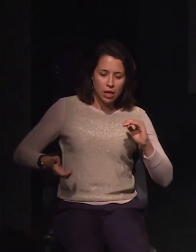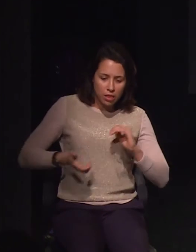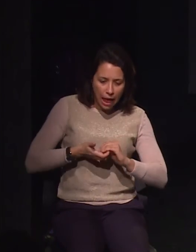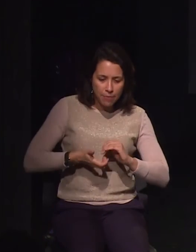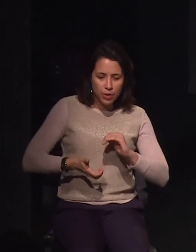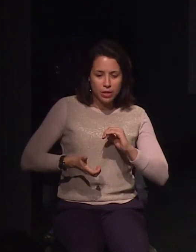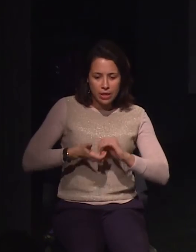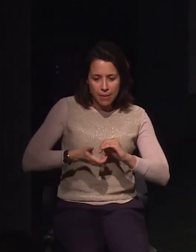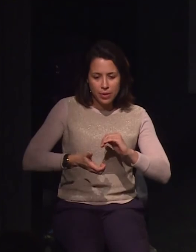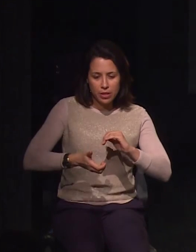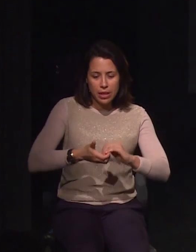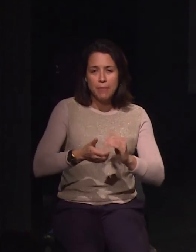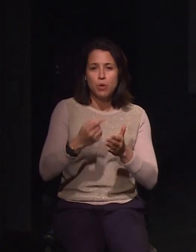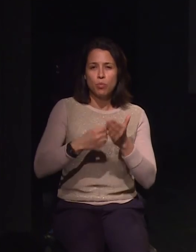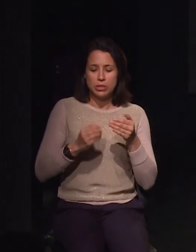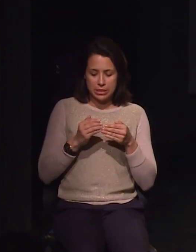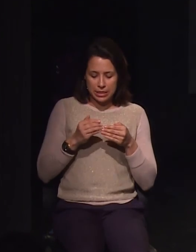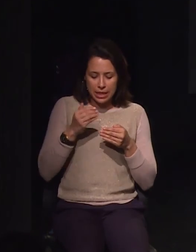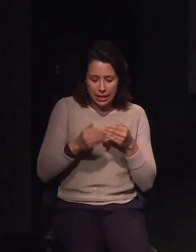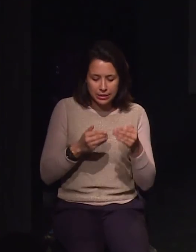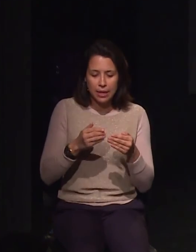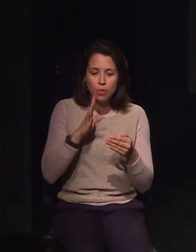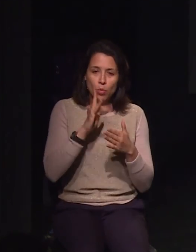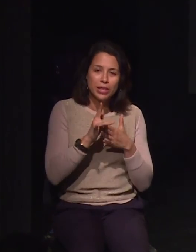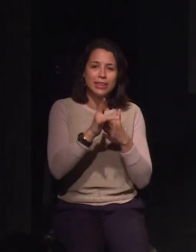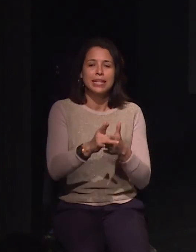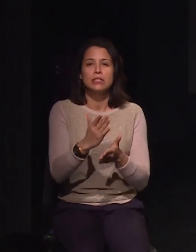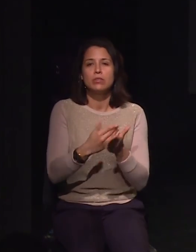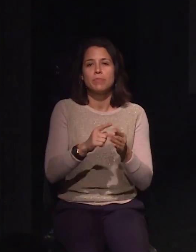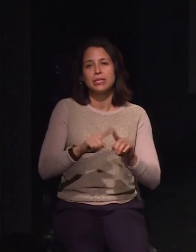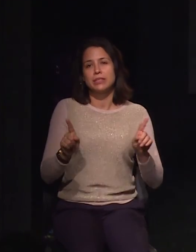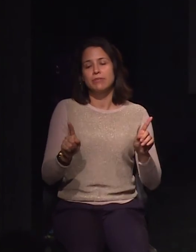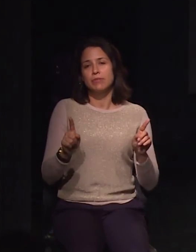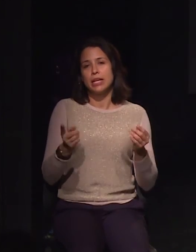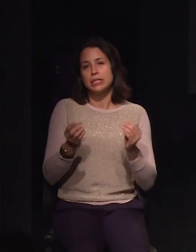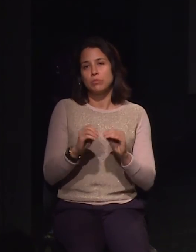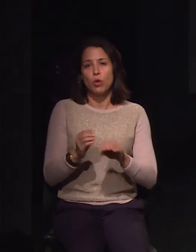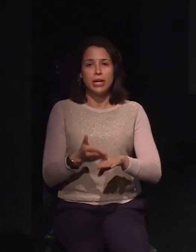to something that is different or enhanced, and it doesn’t always work, and that’s